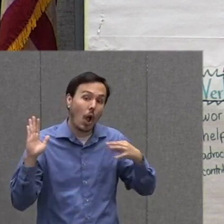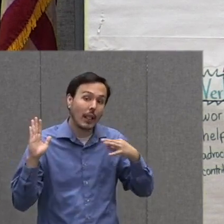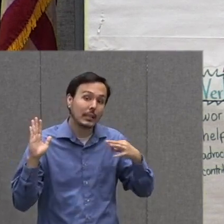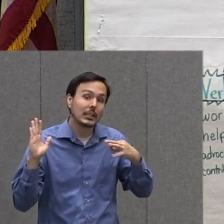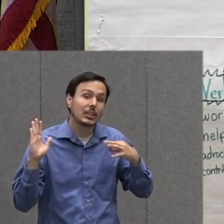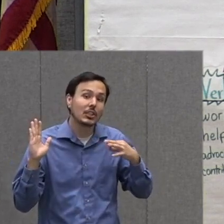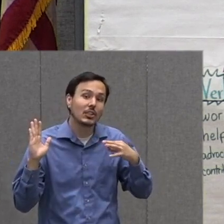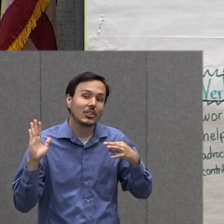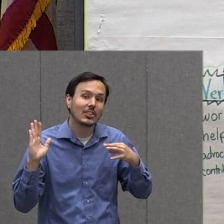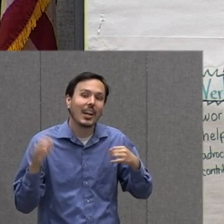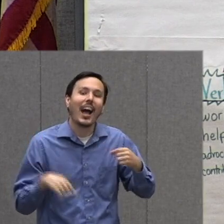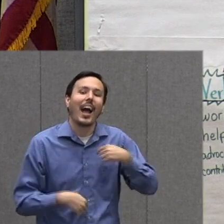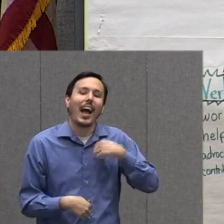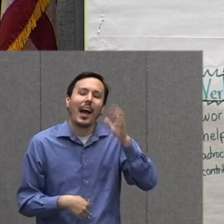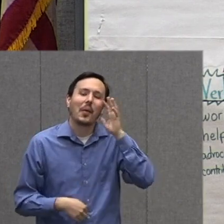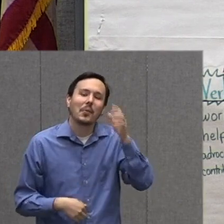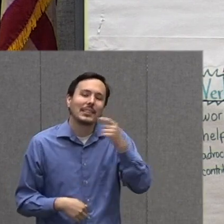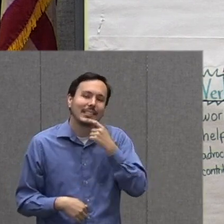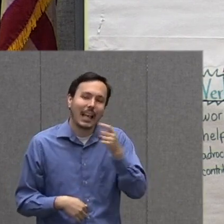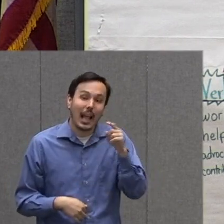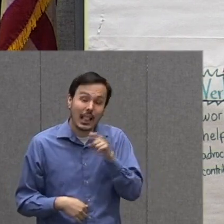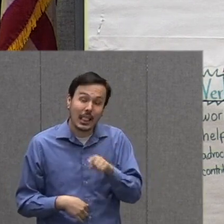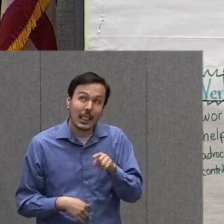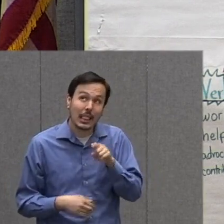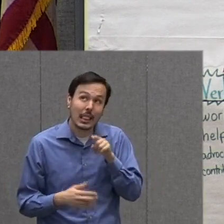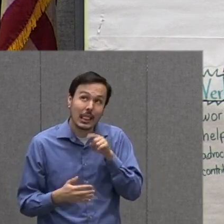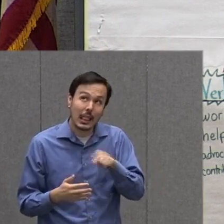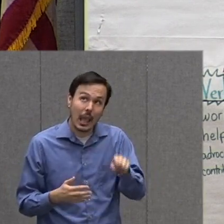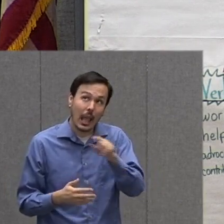I am going to say that they will work.